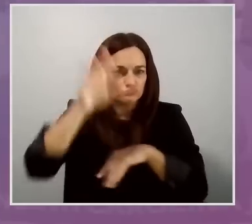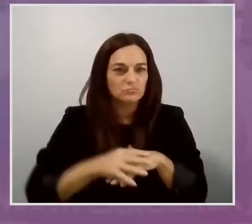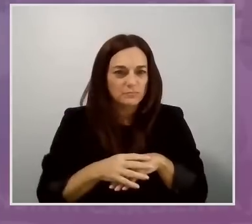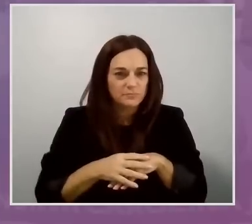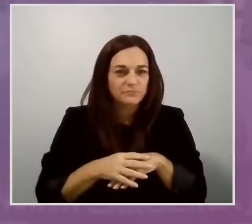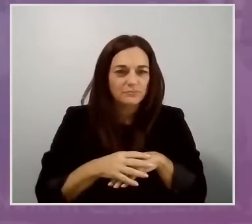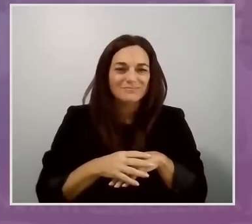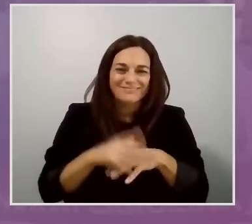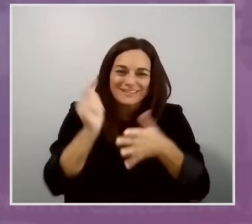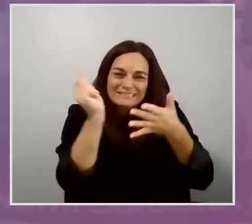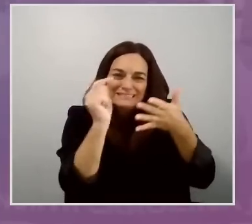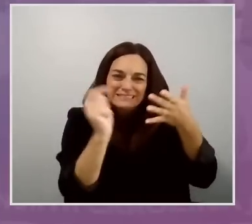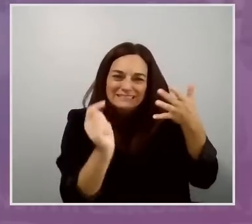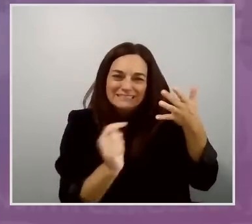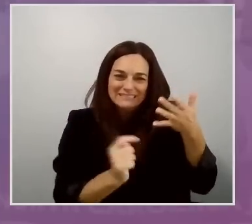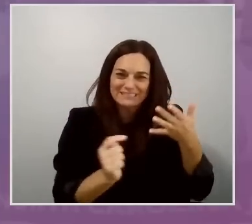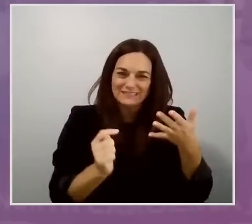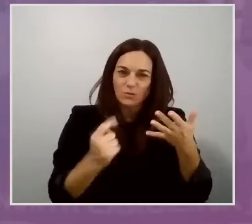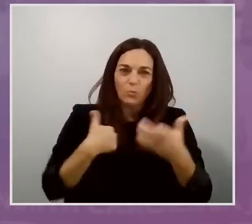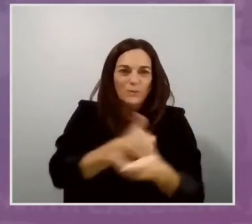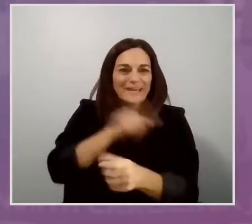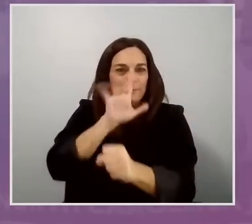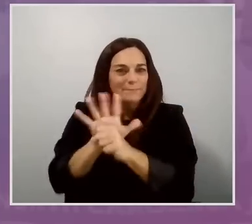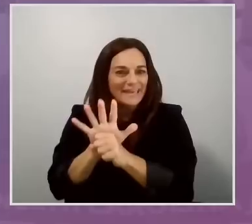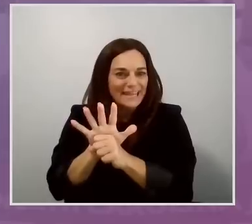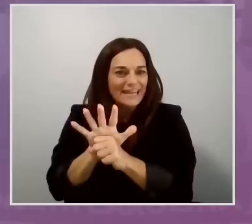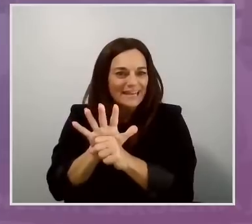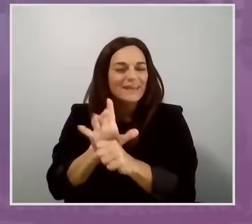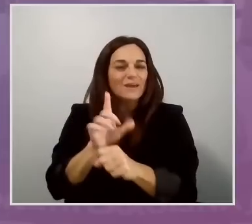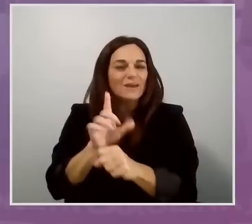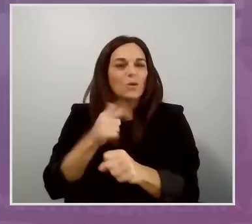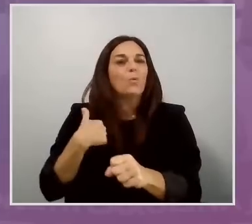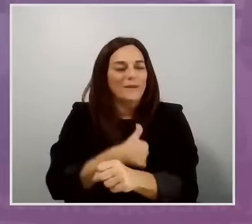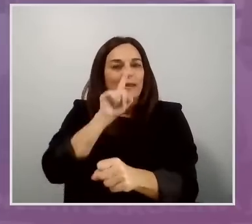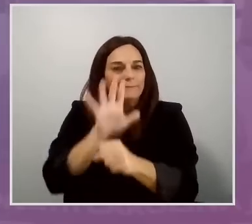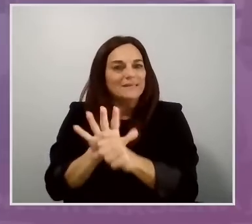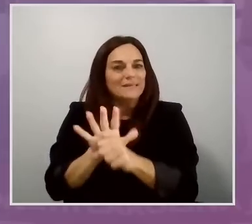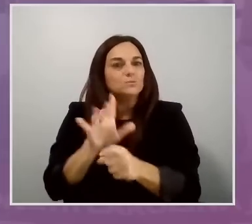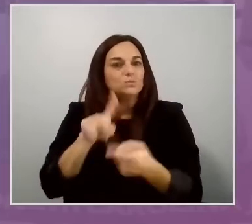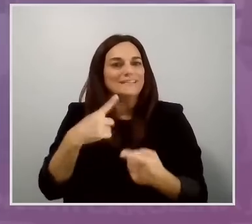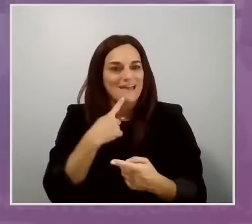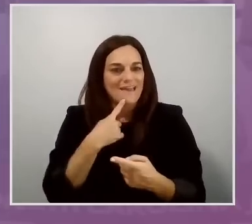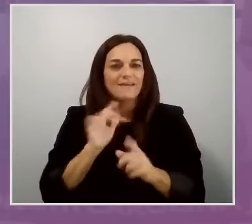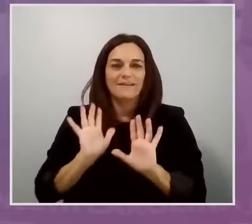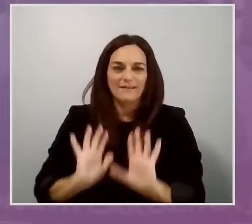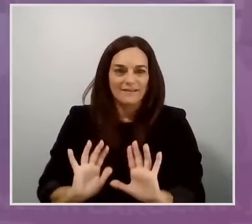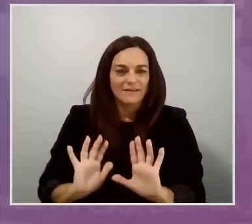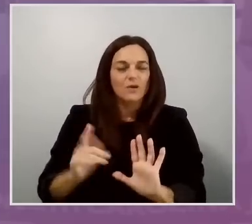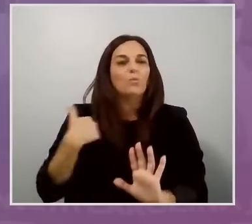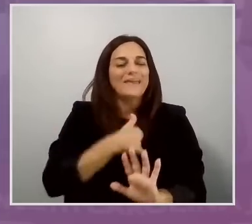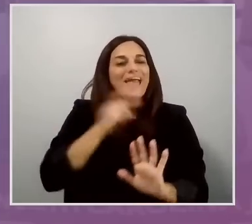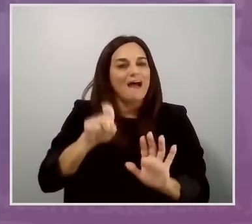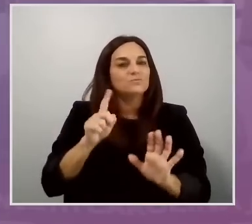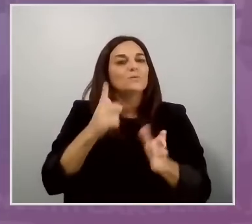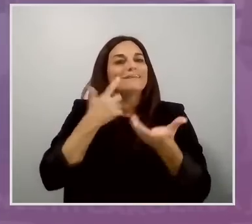LOANS SO THAT THEY CAN CONTINUE TO THRIVE AND GROW. THESE ARE THE KINDS OF THINGS THAT JOE AND I ARE COMMITTED